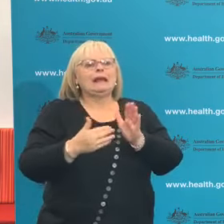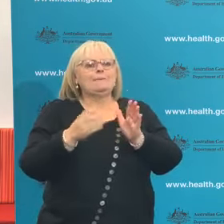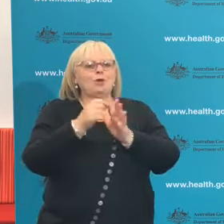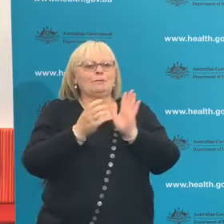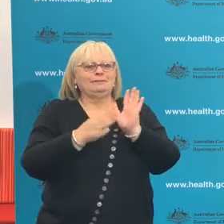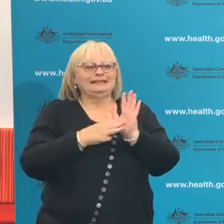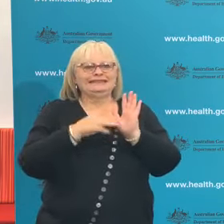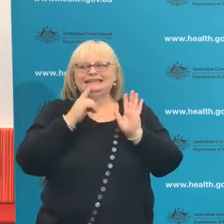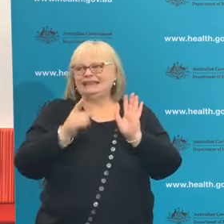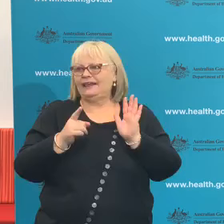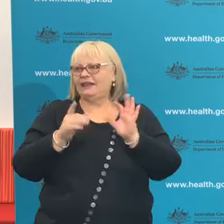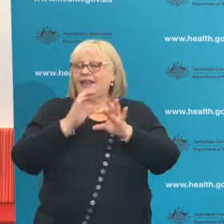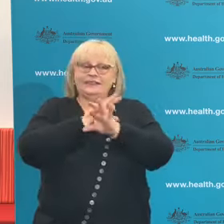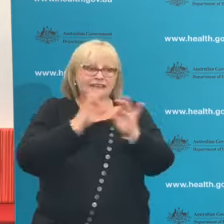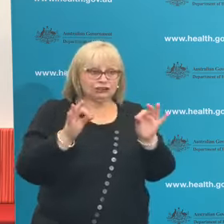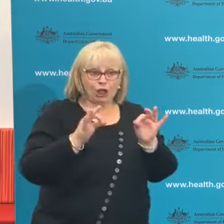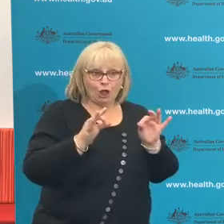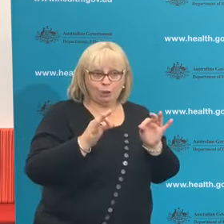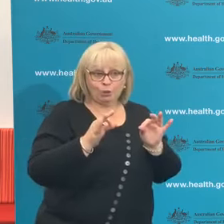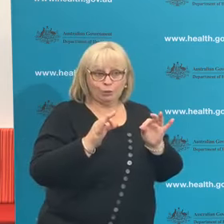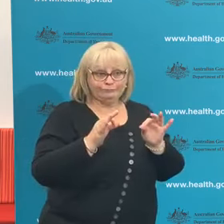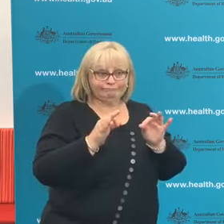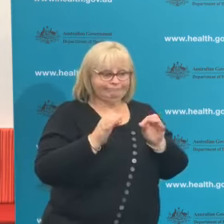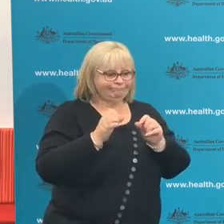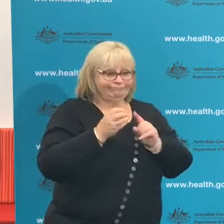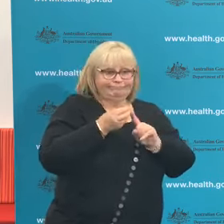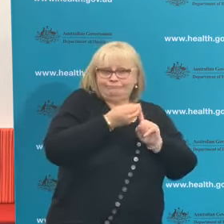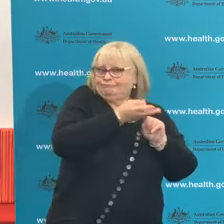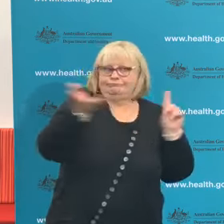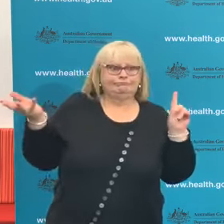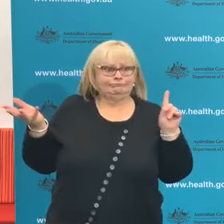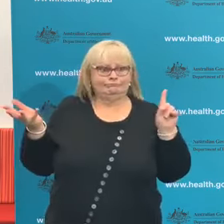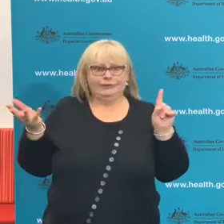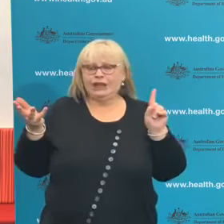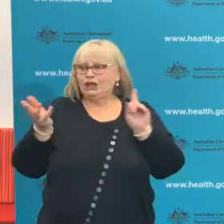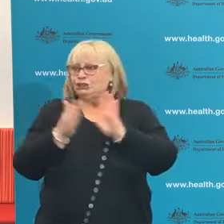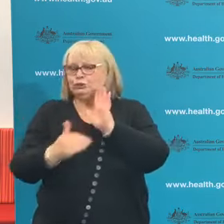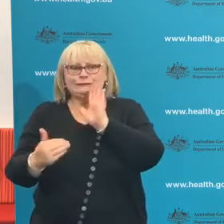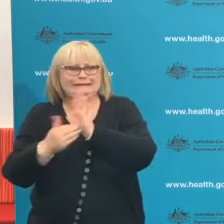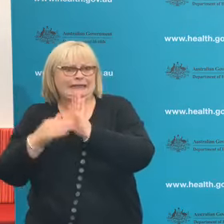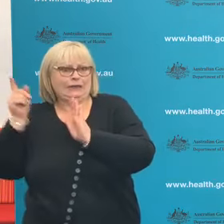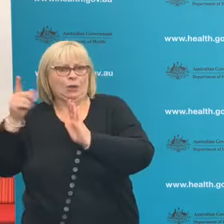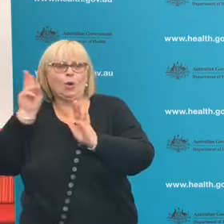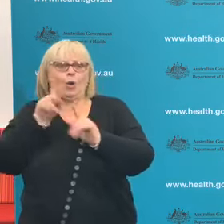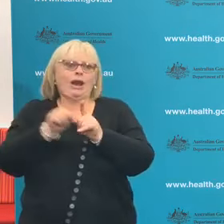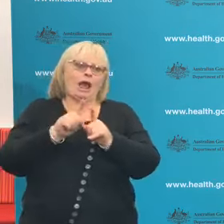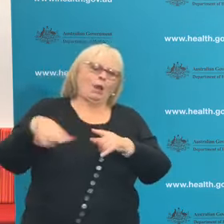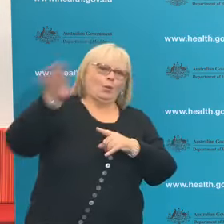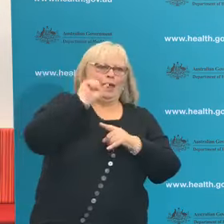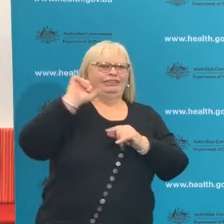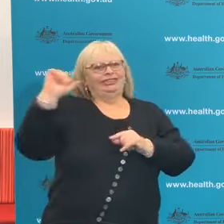transmissions. The country appears to have won the battle. Your Kiwi counterpart says the goal of elimination